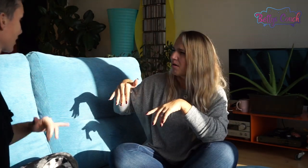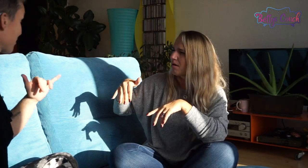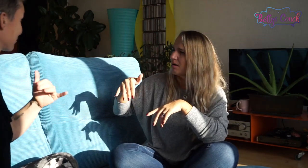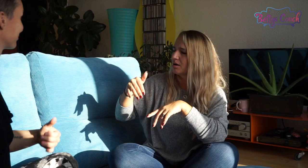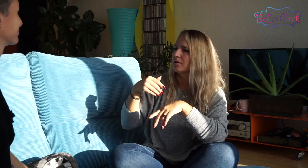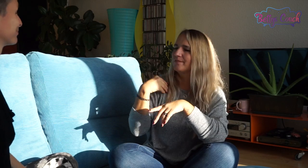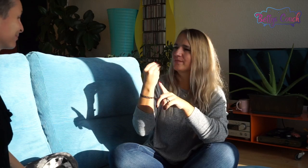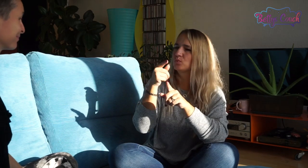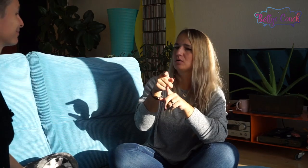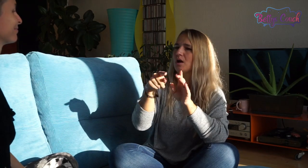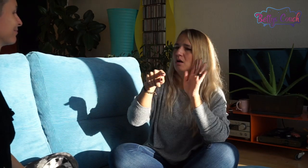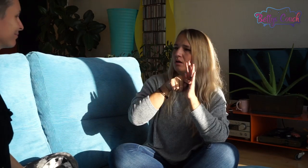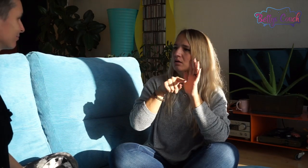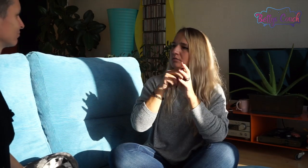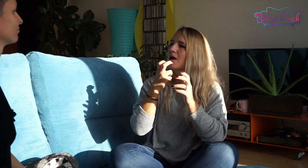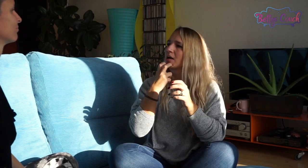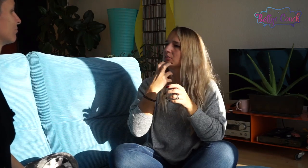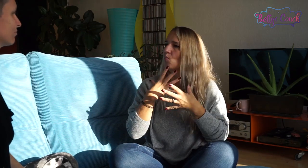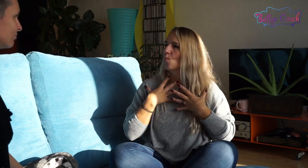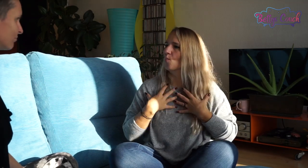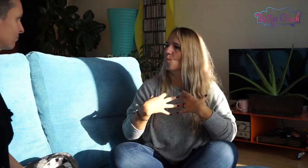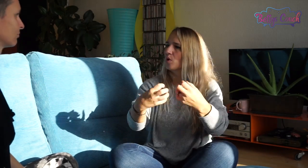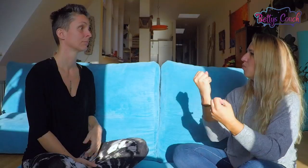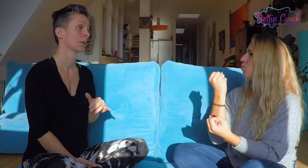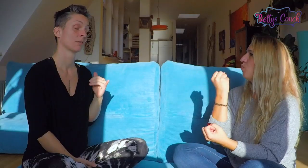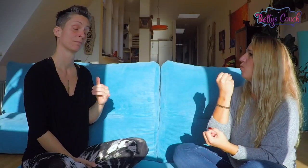I notice that the negativity draws a lot of energy. Betty: Yes, that's true.